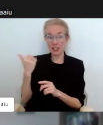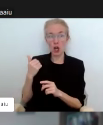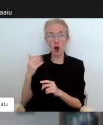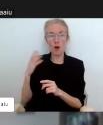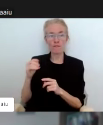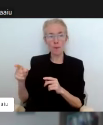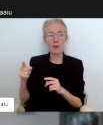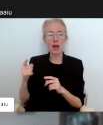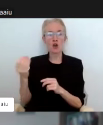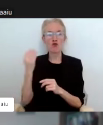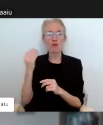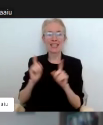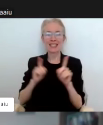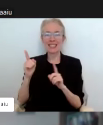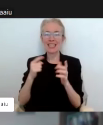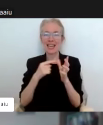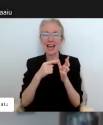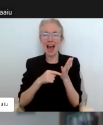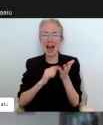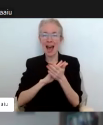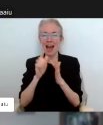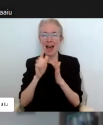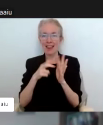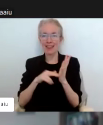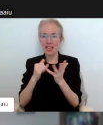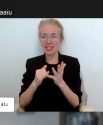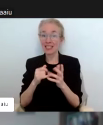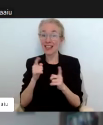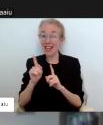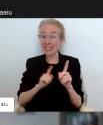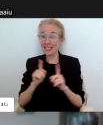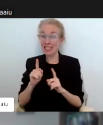its citizens were able to take part. So moving to the 21st century,